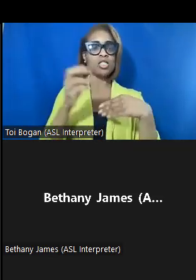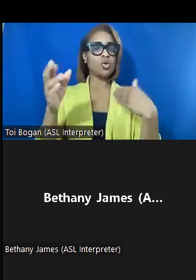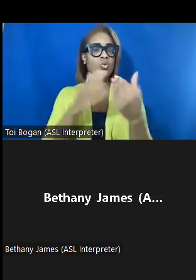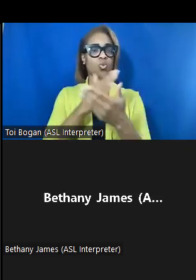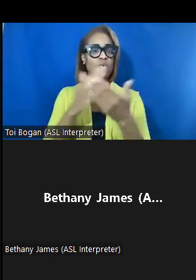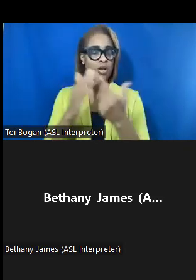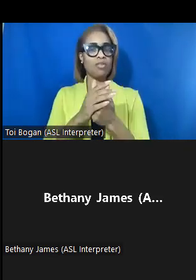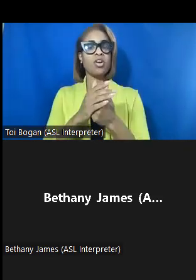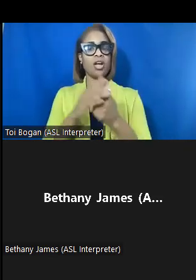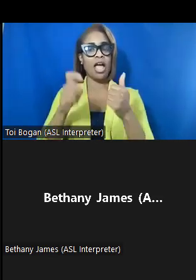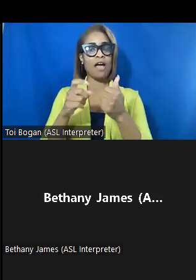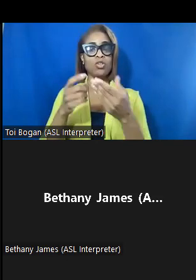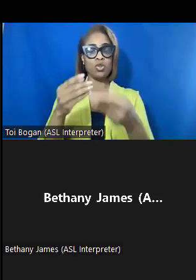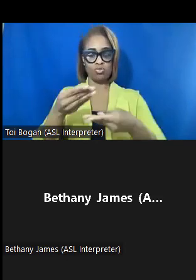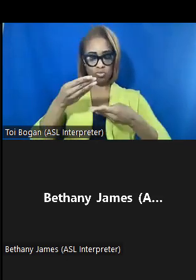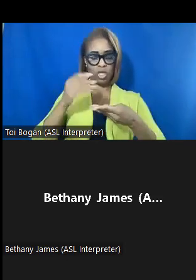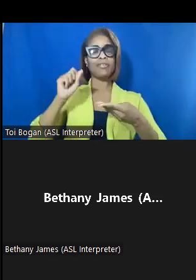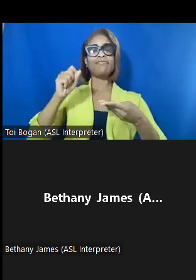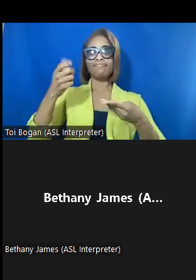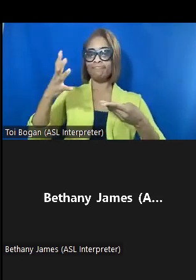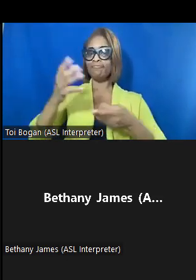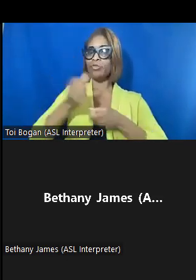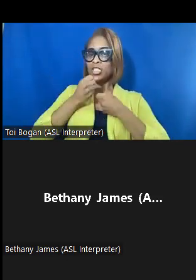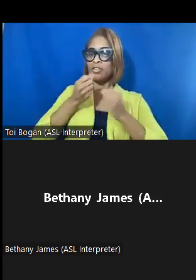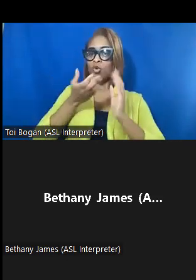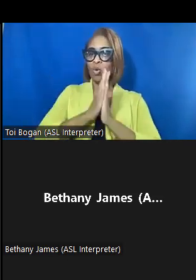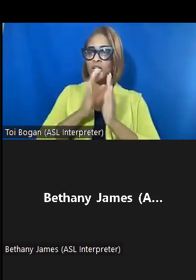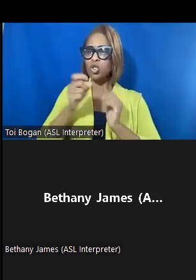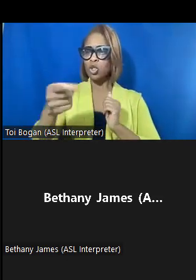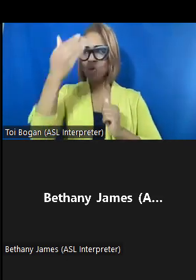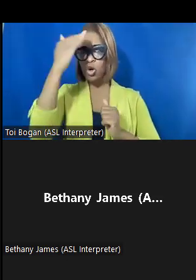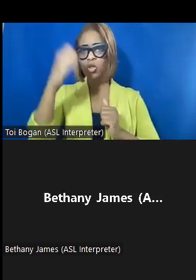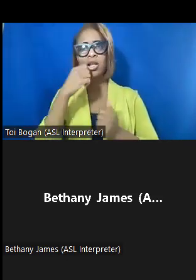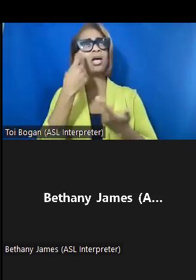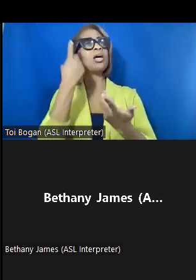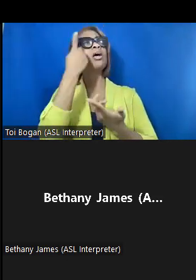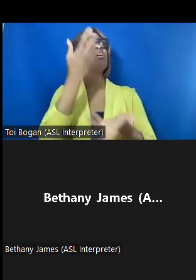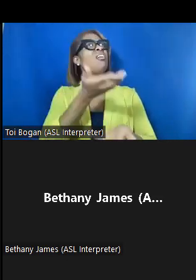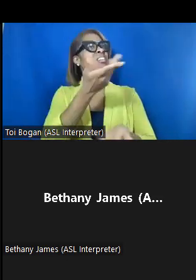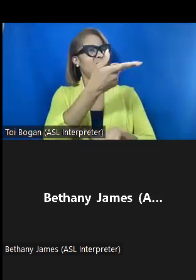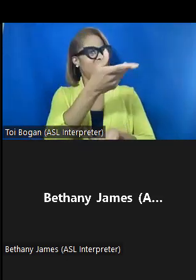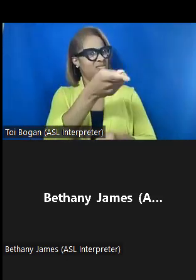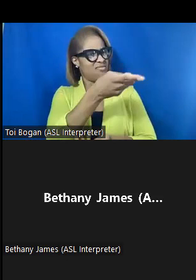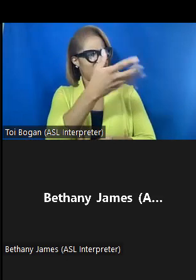they have to acknowledge that the request came in. So you know, you're not hanging out there wondering if your request was received.